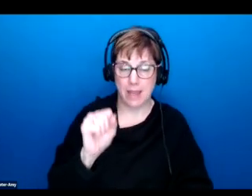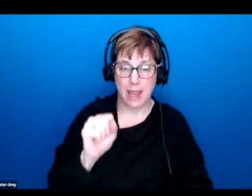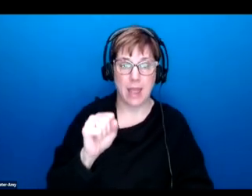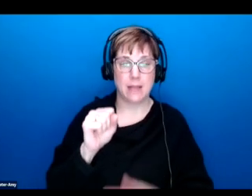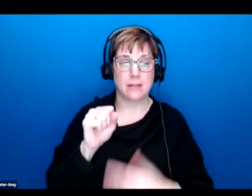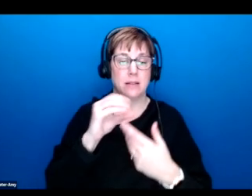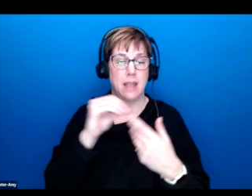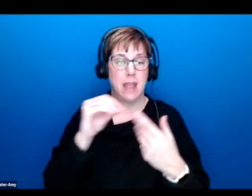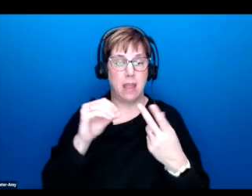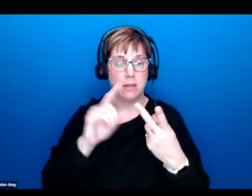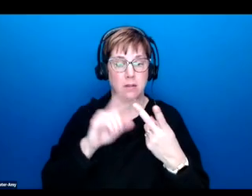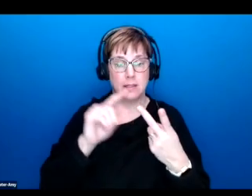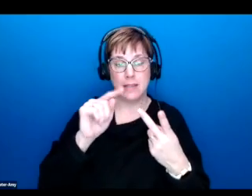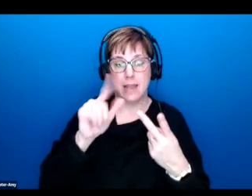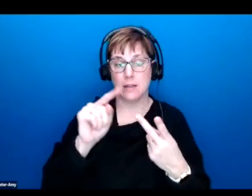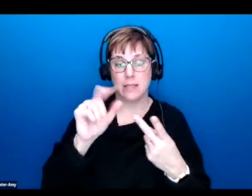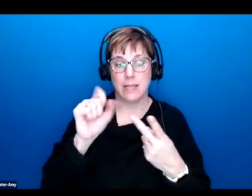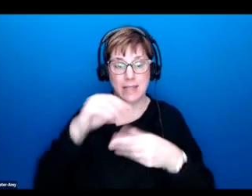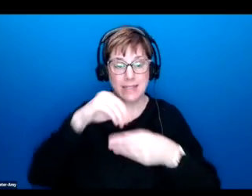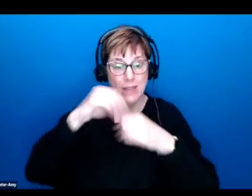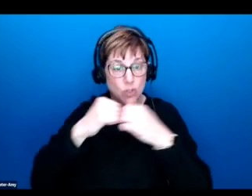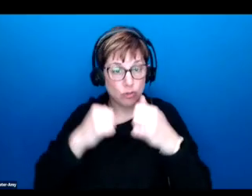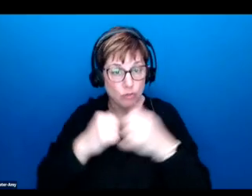in your states that meet individuals needs.